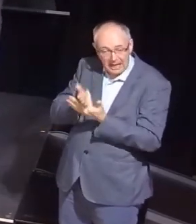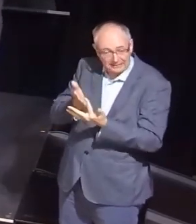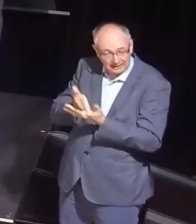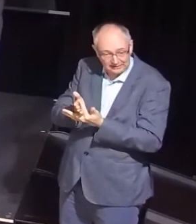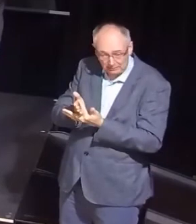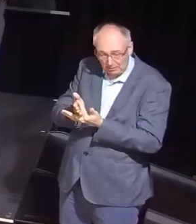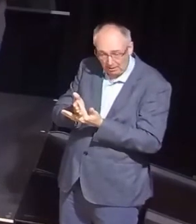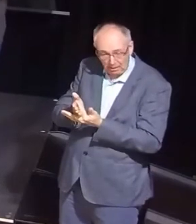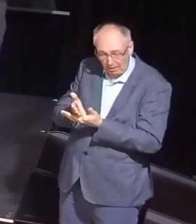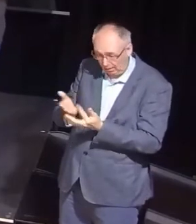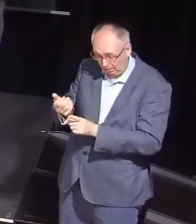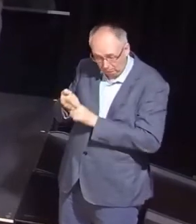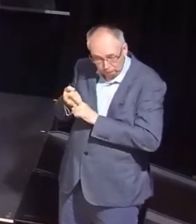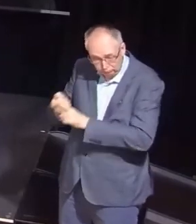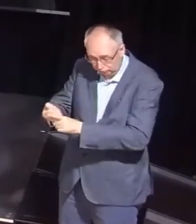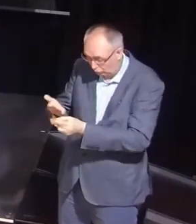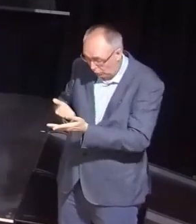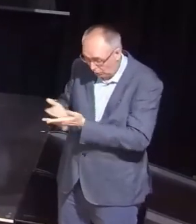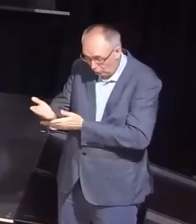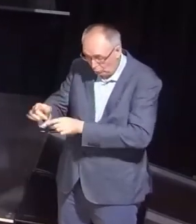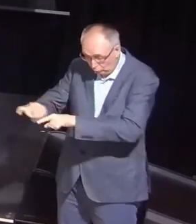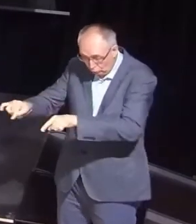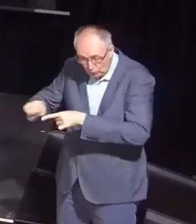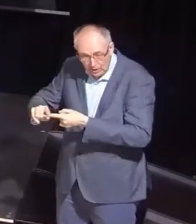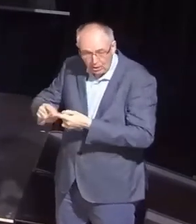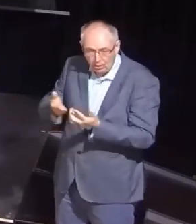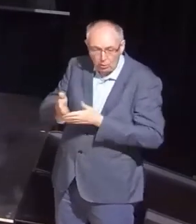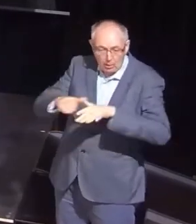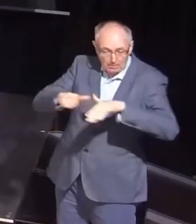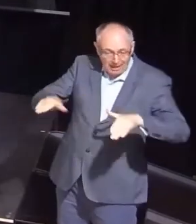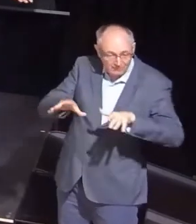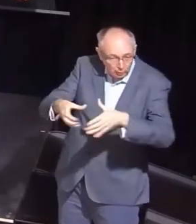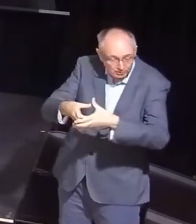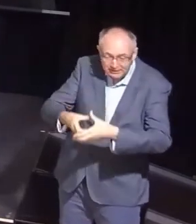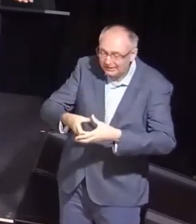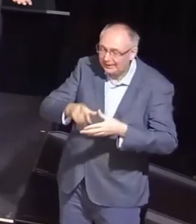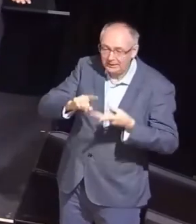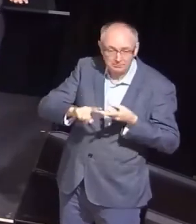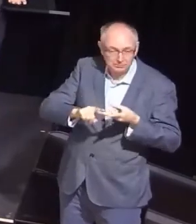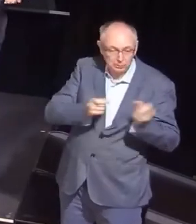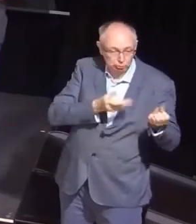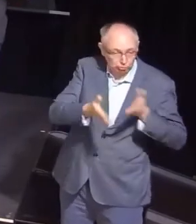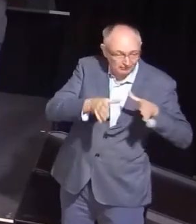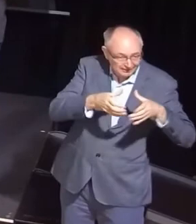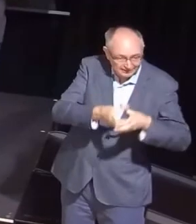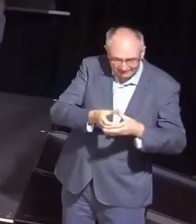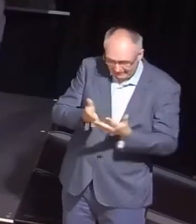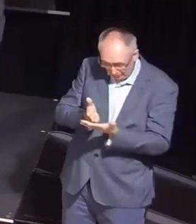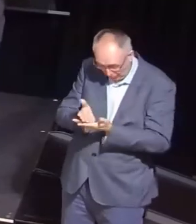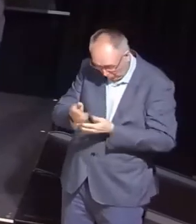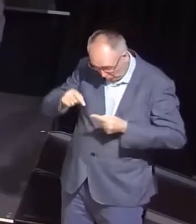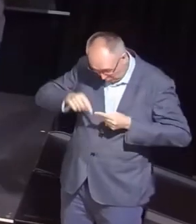in our studios and in our platform teams and on our service teams, from end to end,